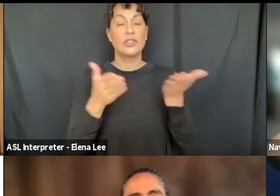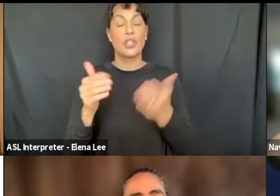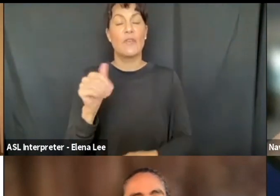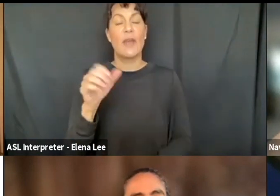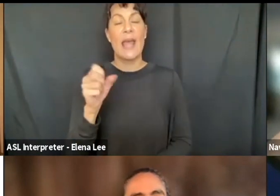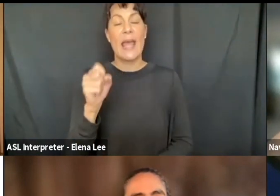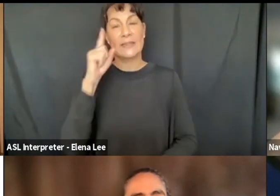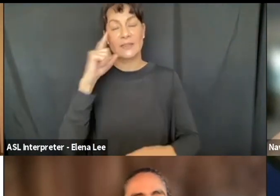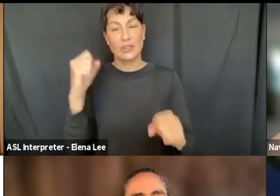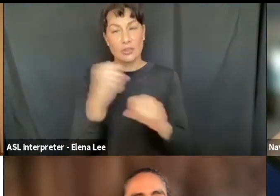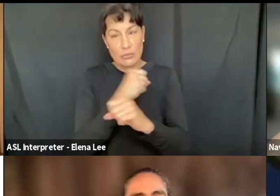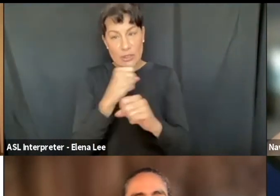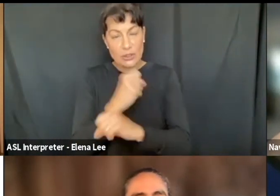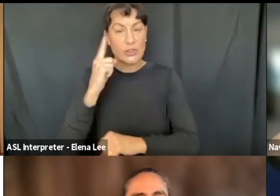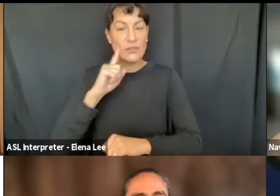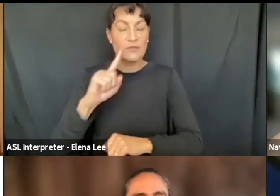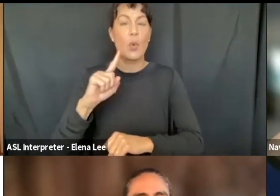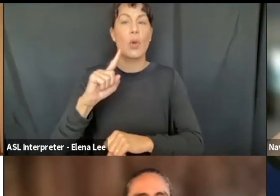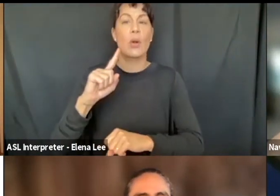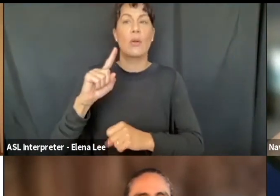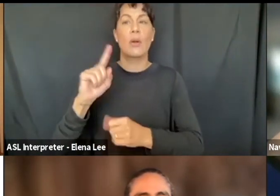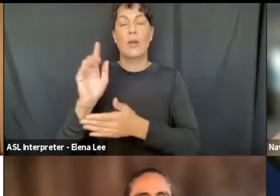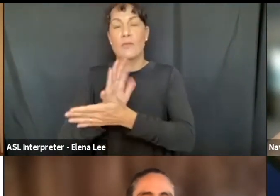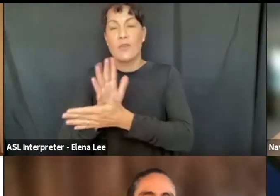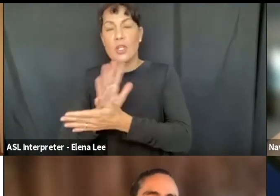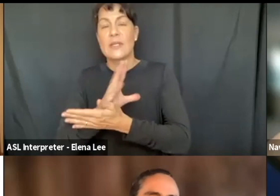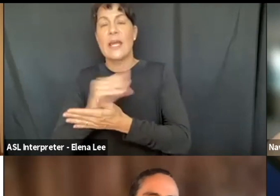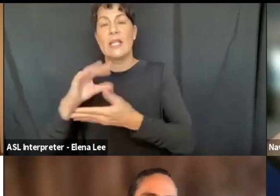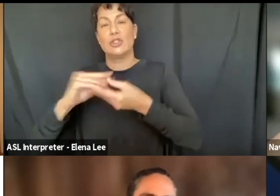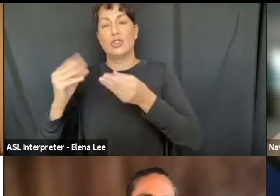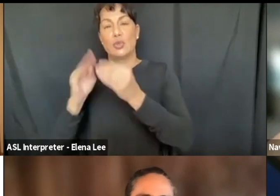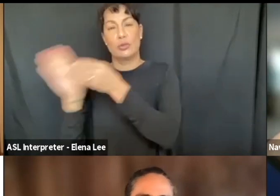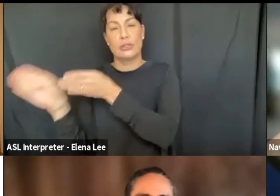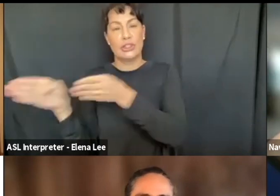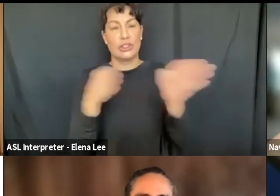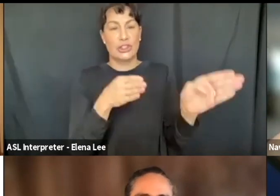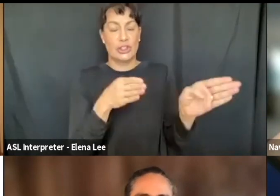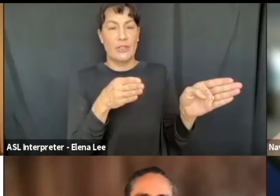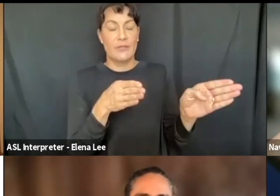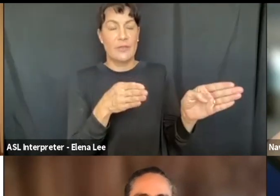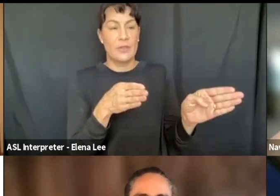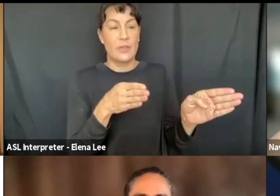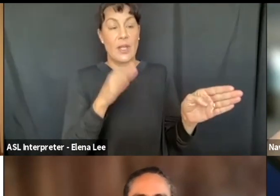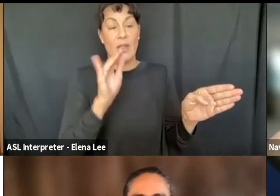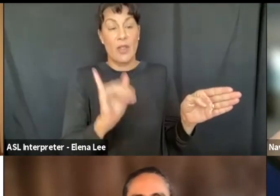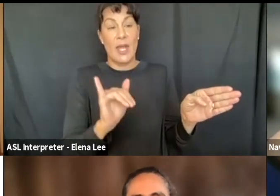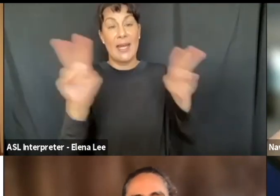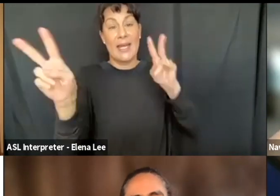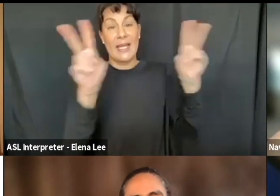for Working Films, StoryShift initiative which looks at issues of accountability in documentary film,